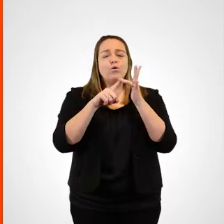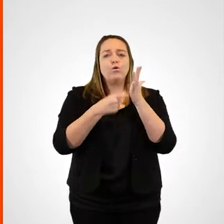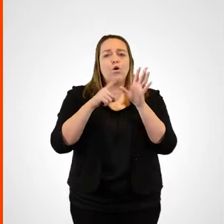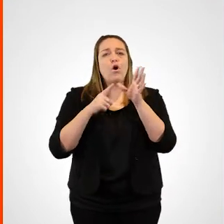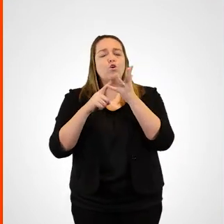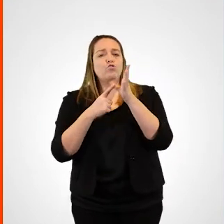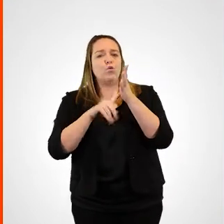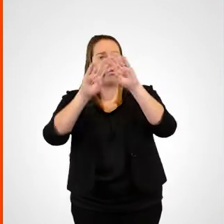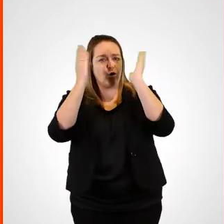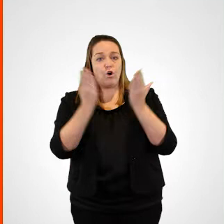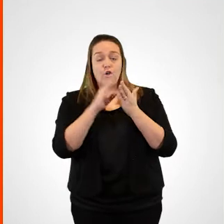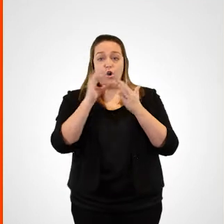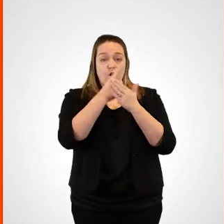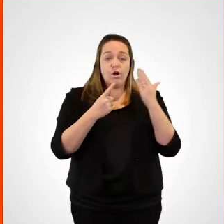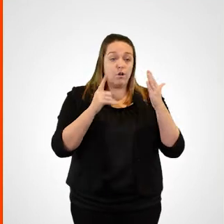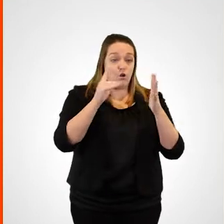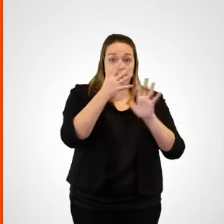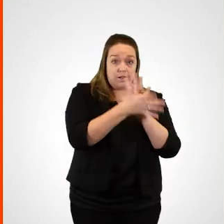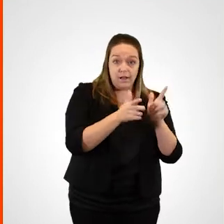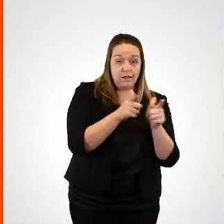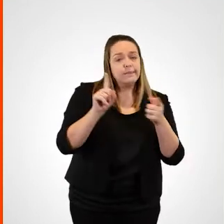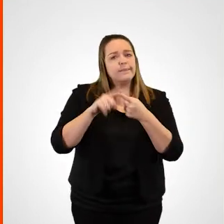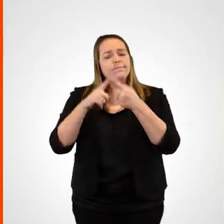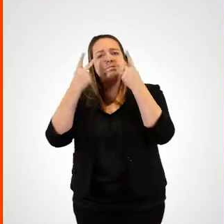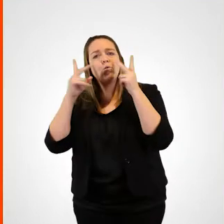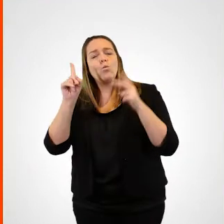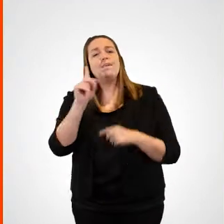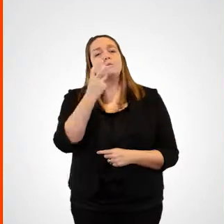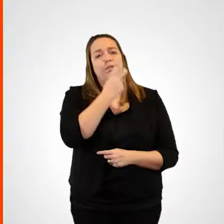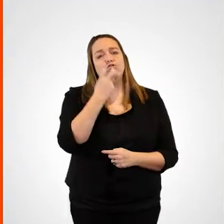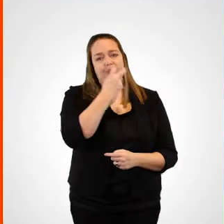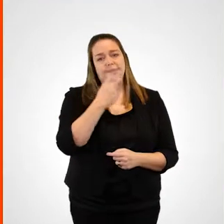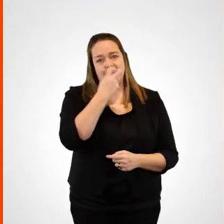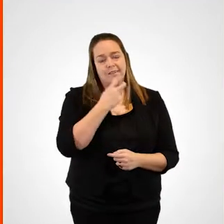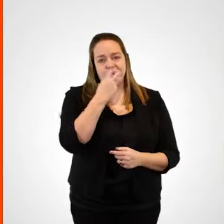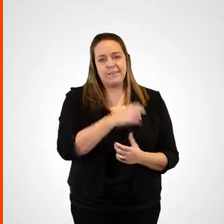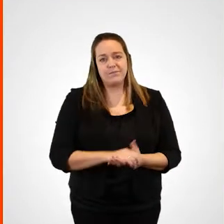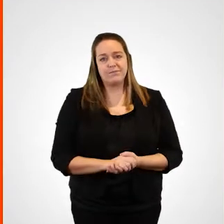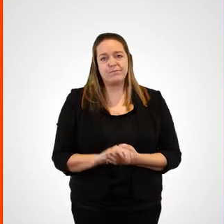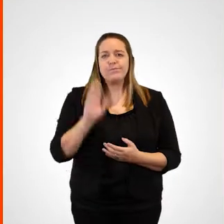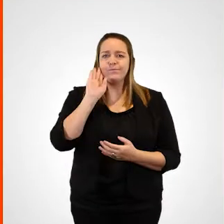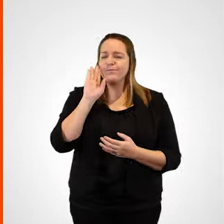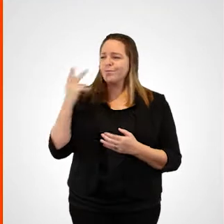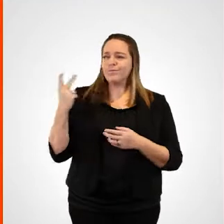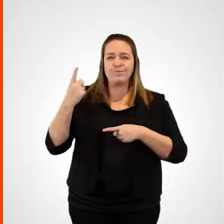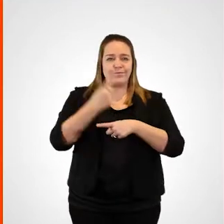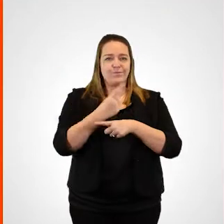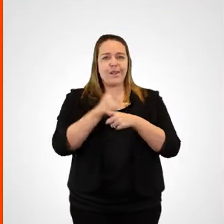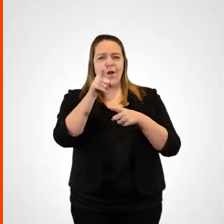it's not about sign language but yet it's visual, is speechreading. I think in our conversations I think you might call it lipreading here,